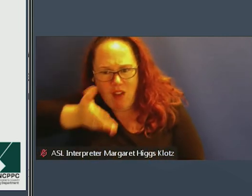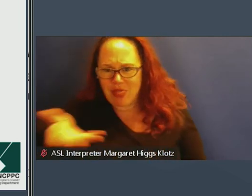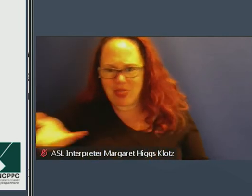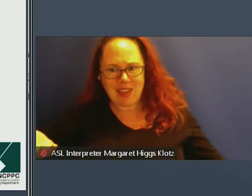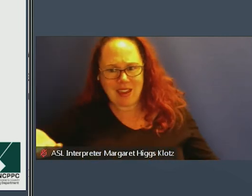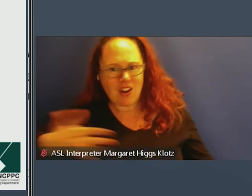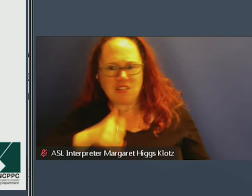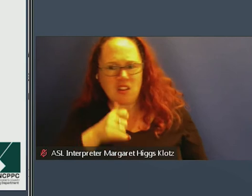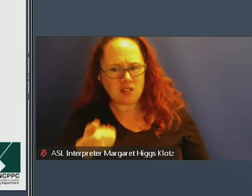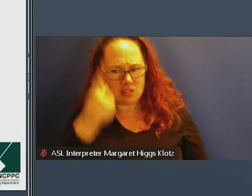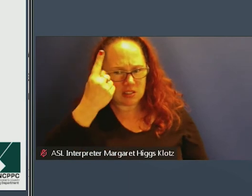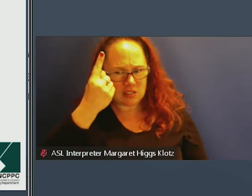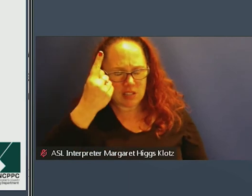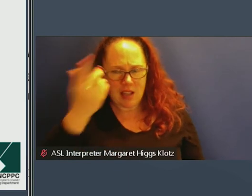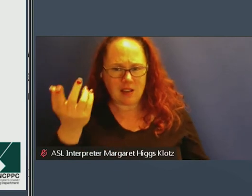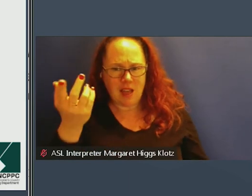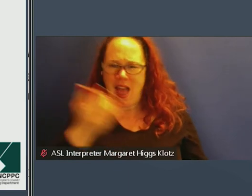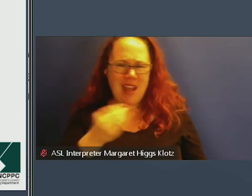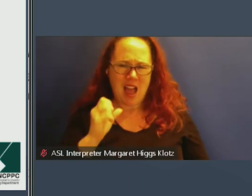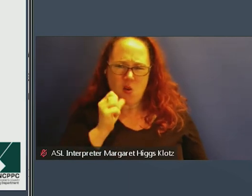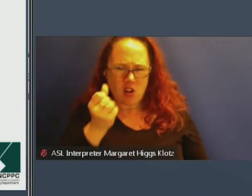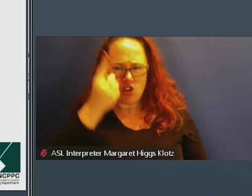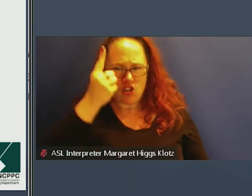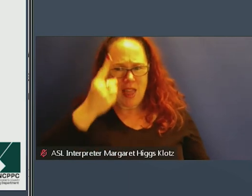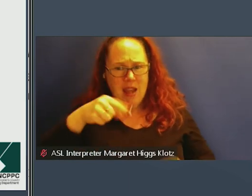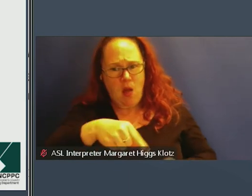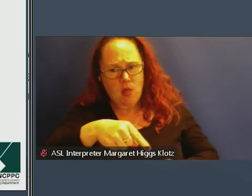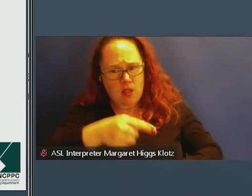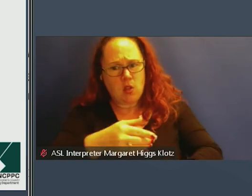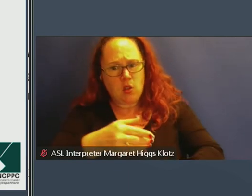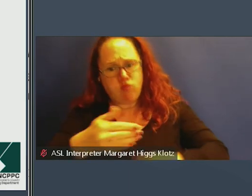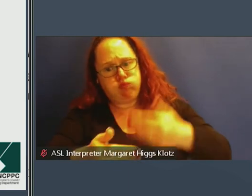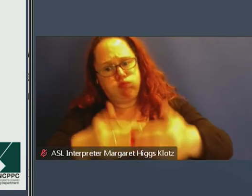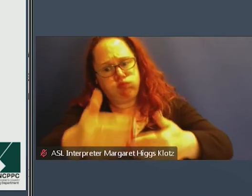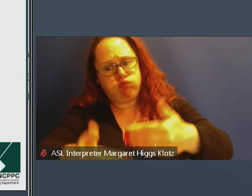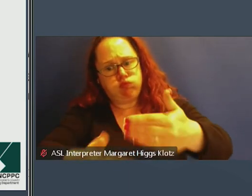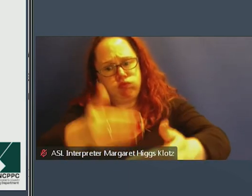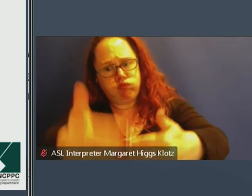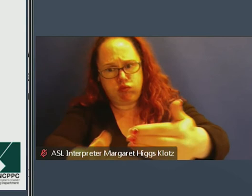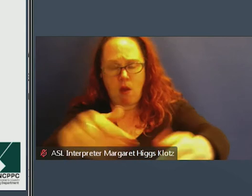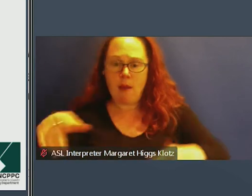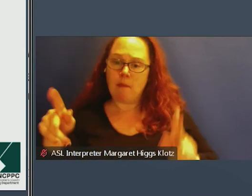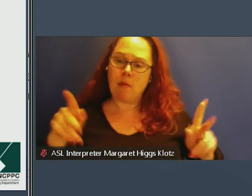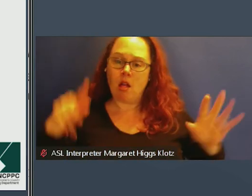And I don't see how this got that far to do that. You know, you purposely excluded tax,